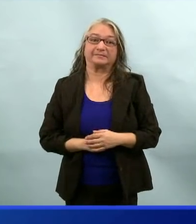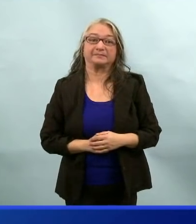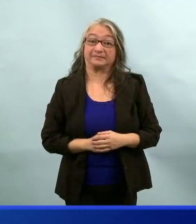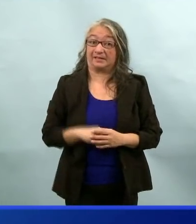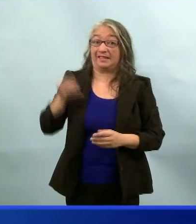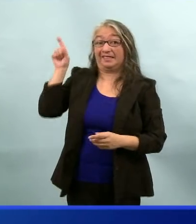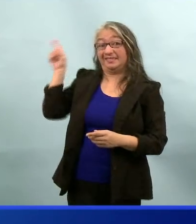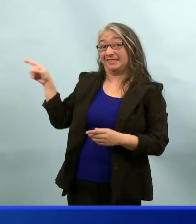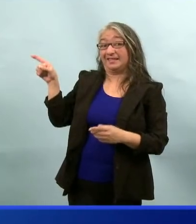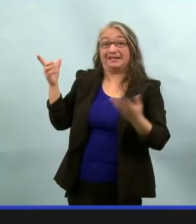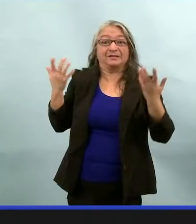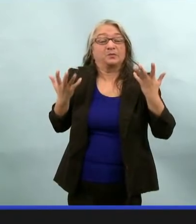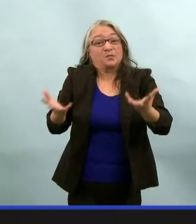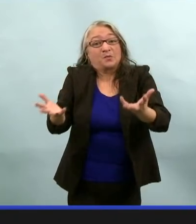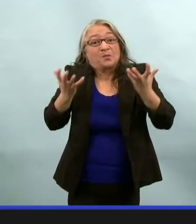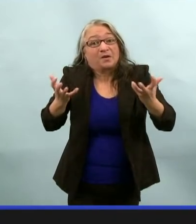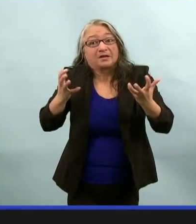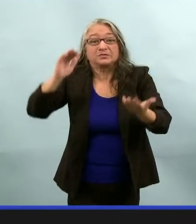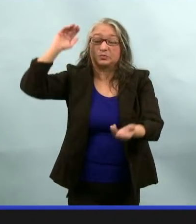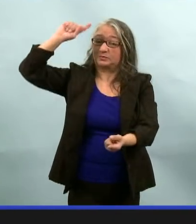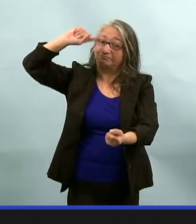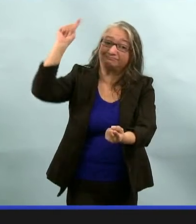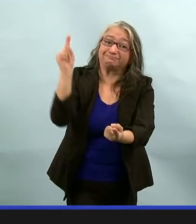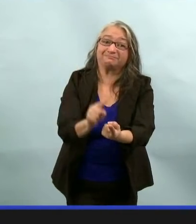and with that we can now uh take your questions